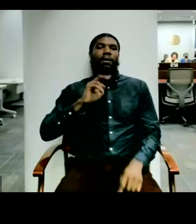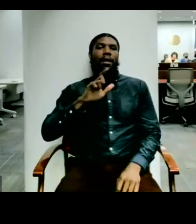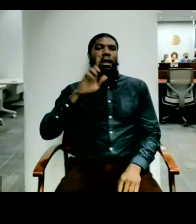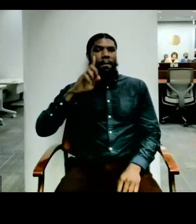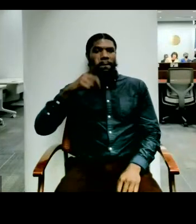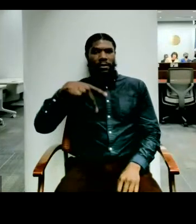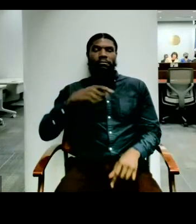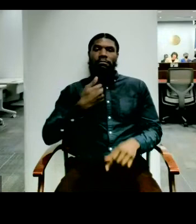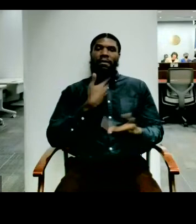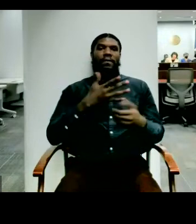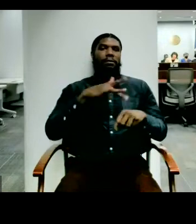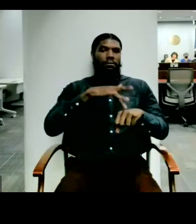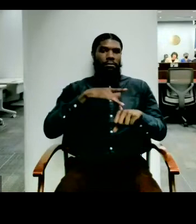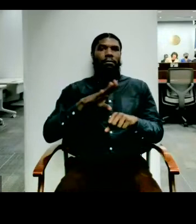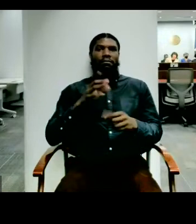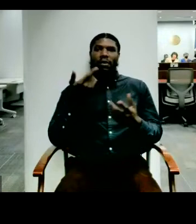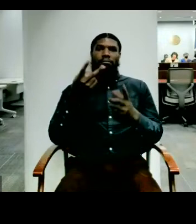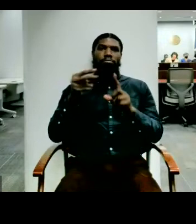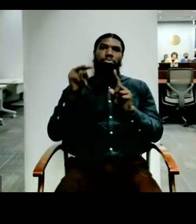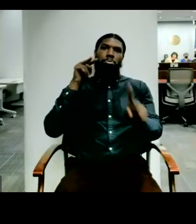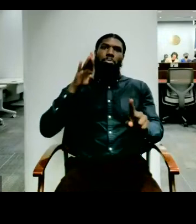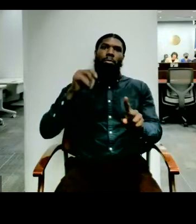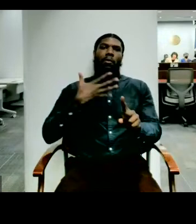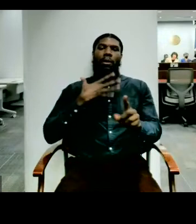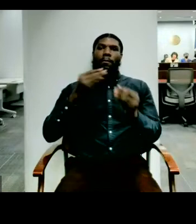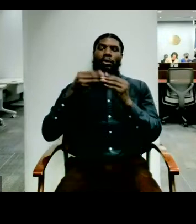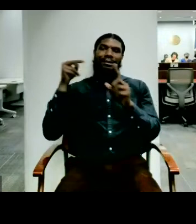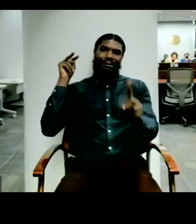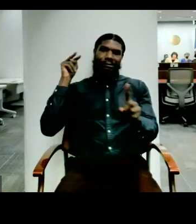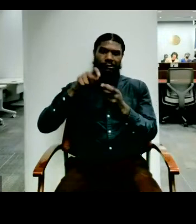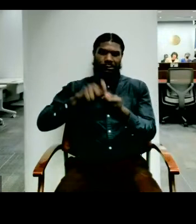I want to dig deep because this is a particularly problematic industry.